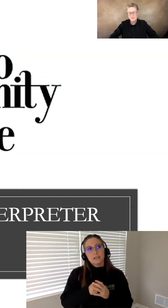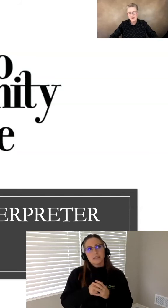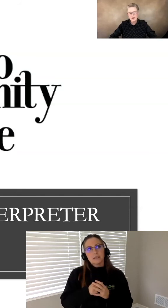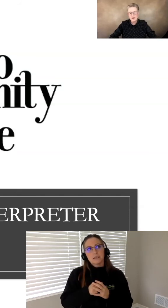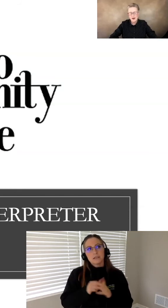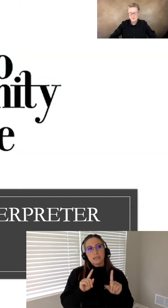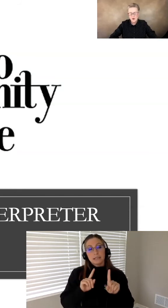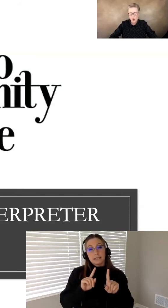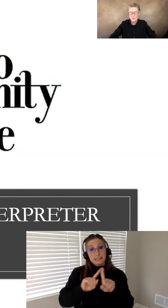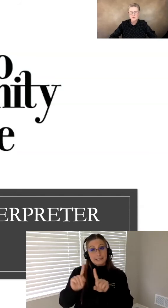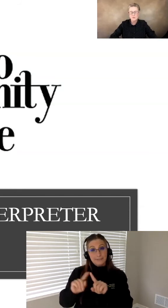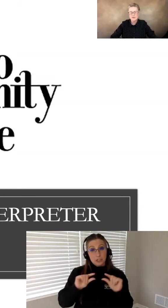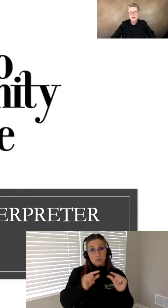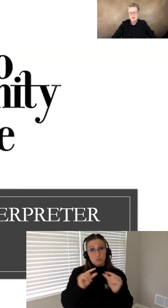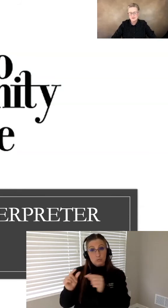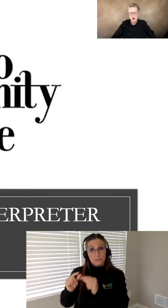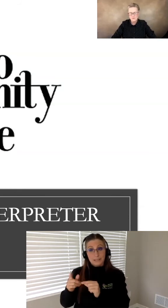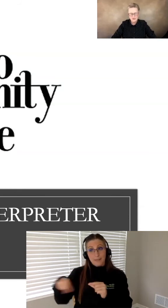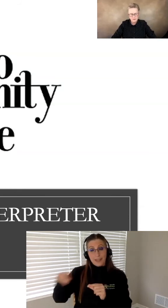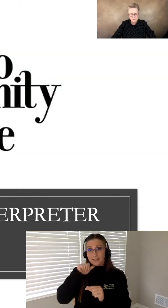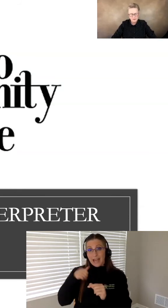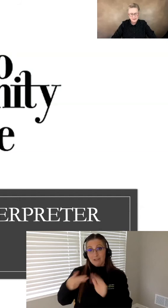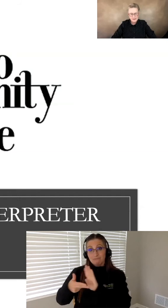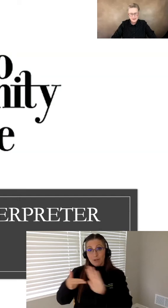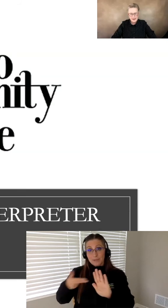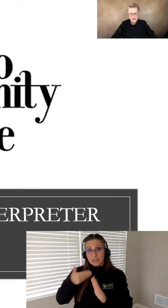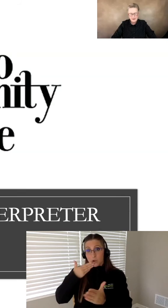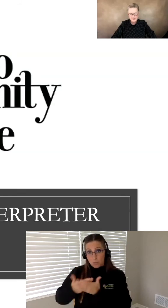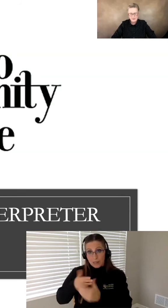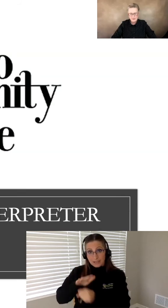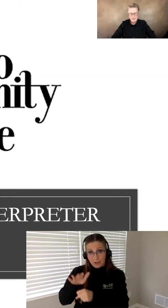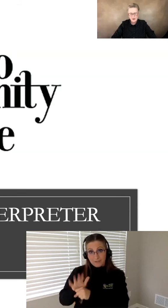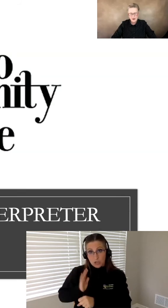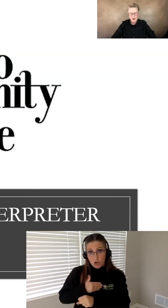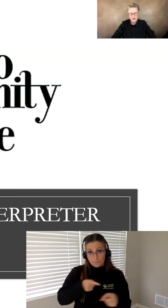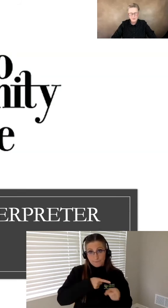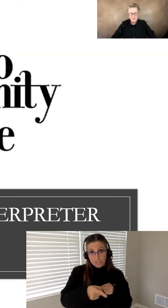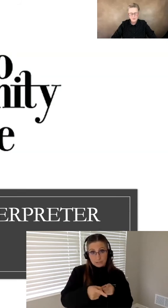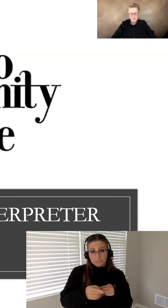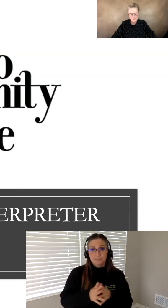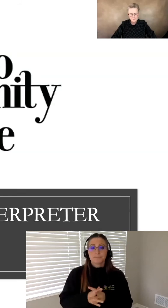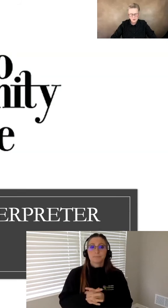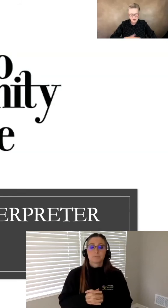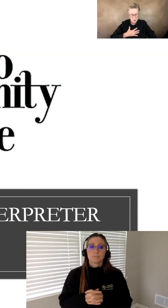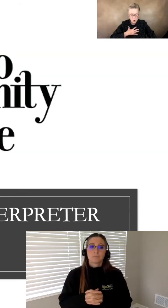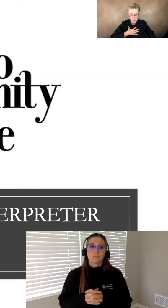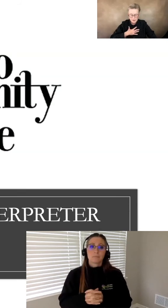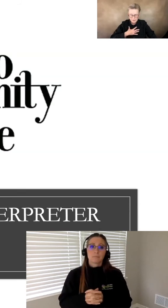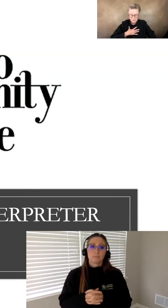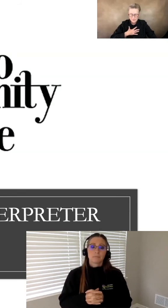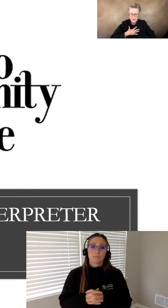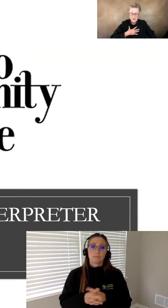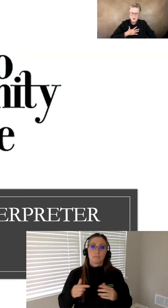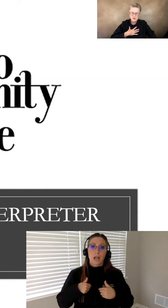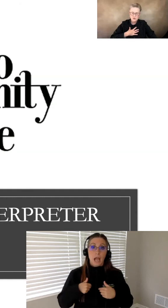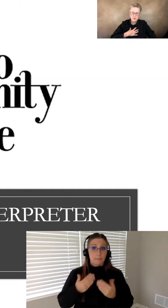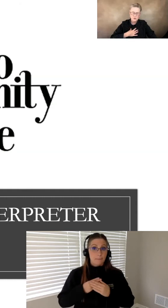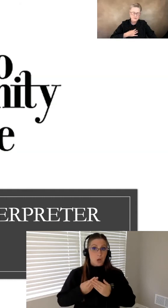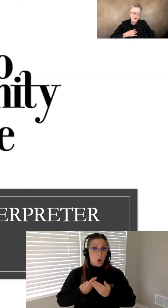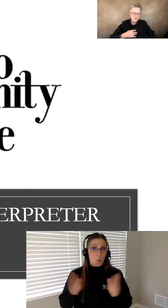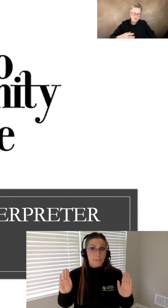that have not been represented in our field and I am open to if I'm using the